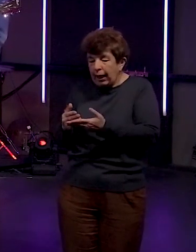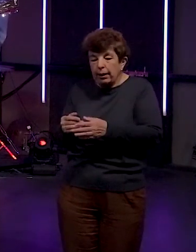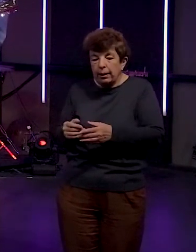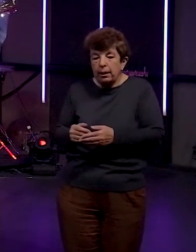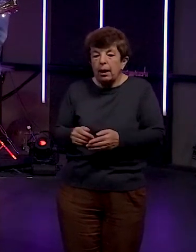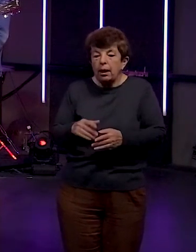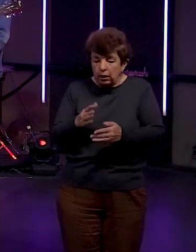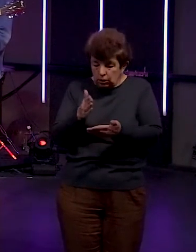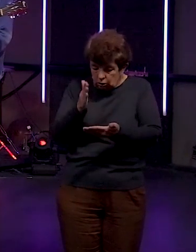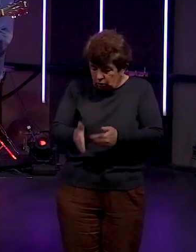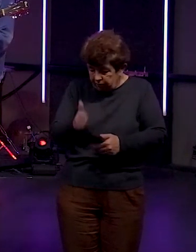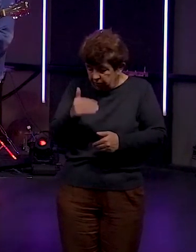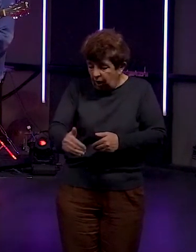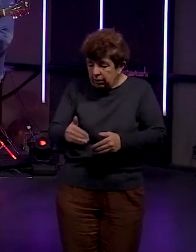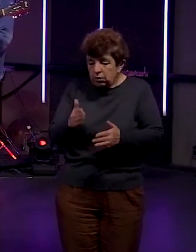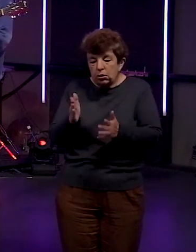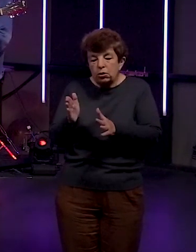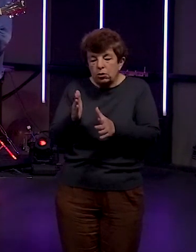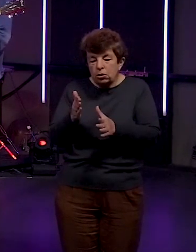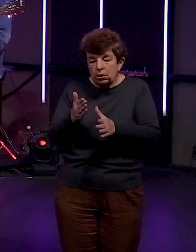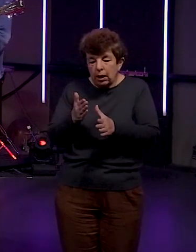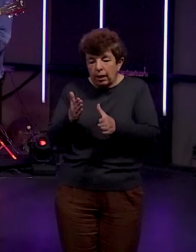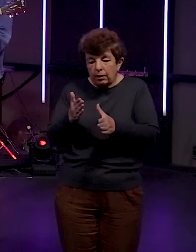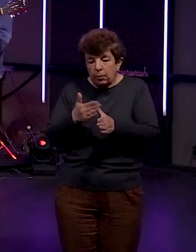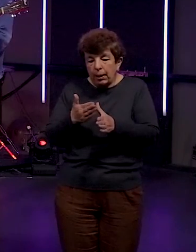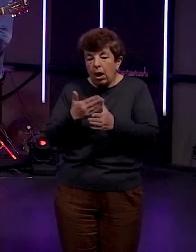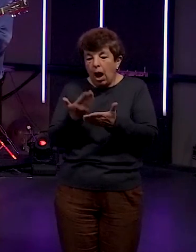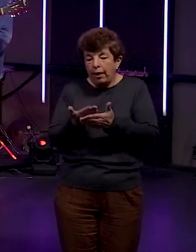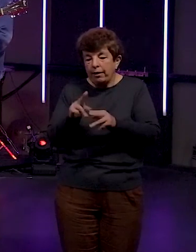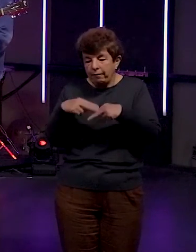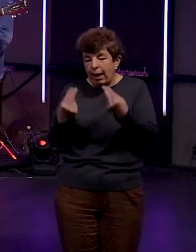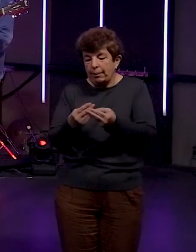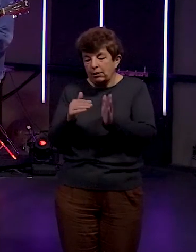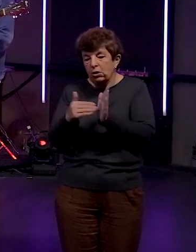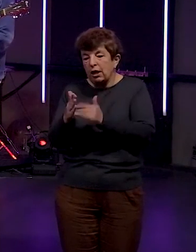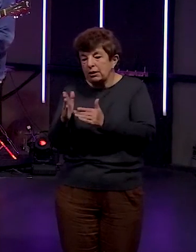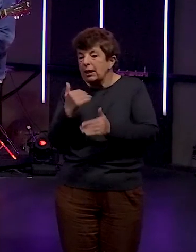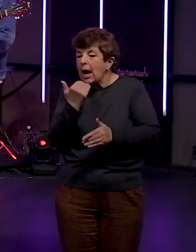animal according to the size of each family and how much they can eat.